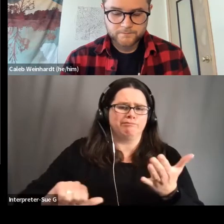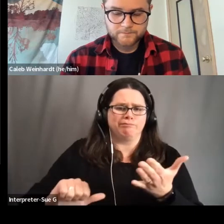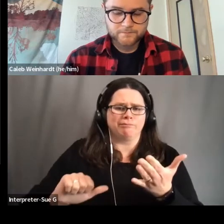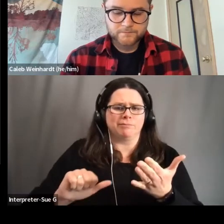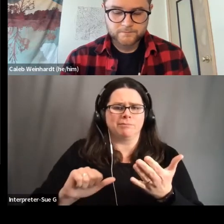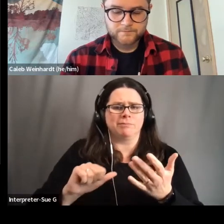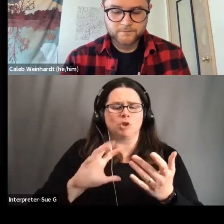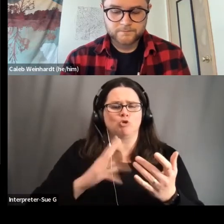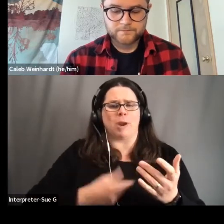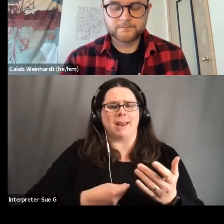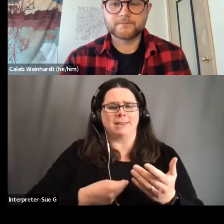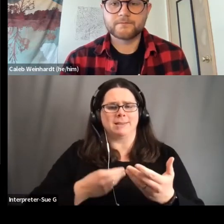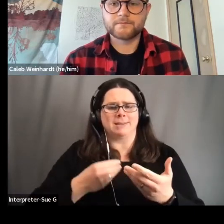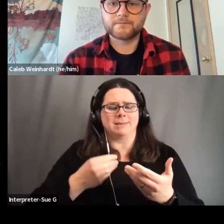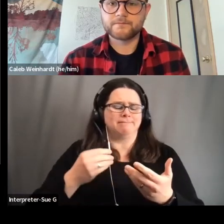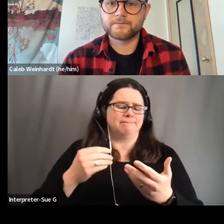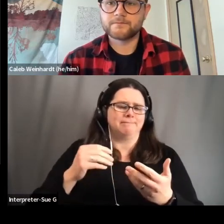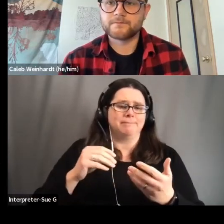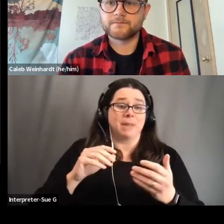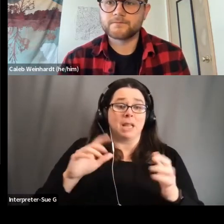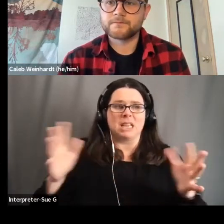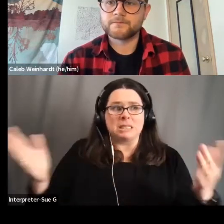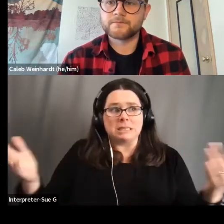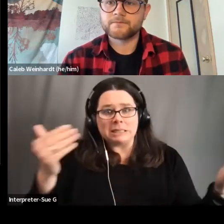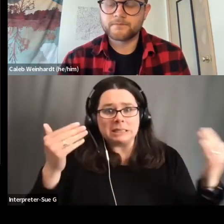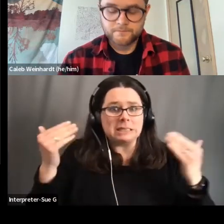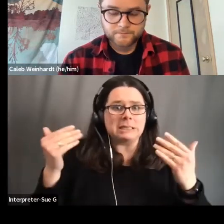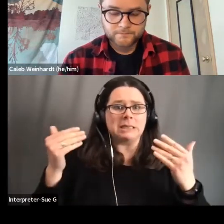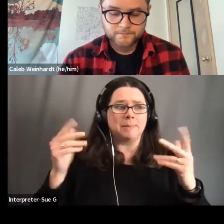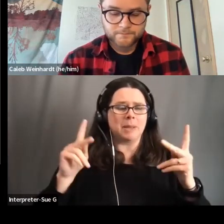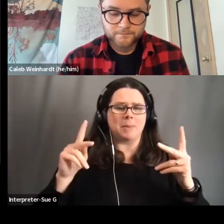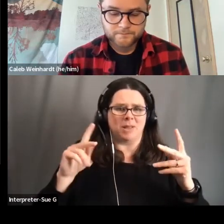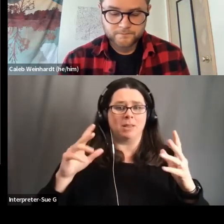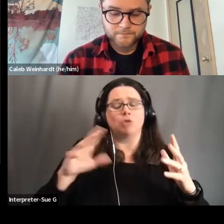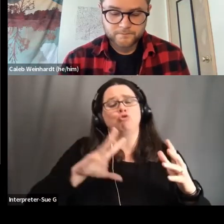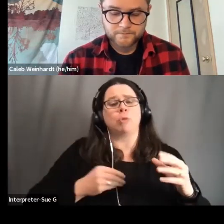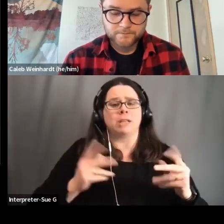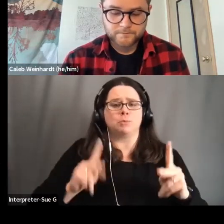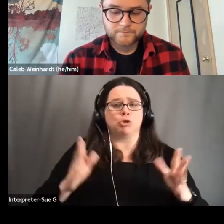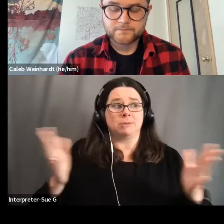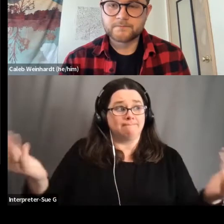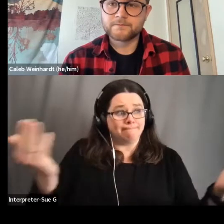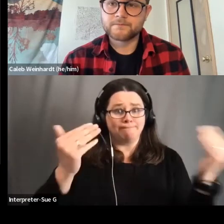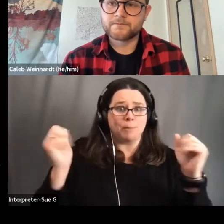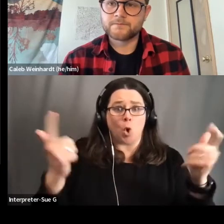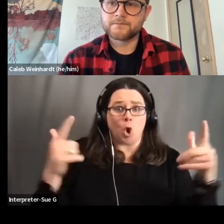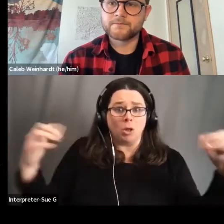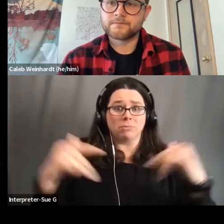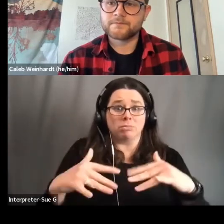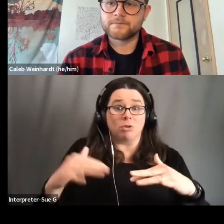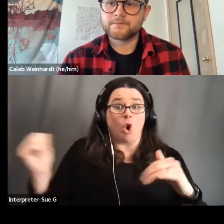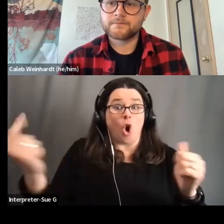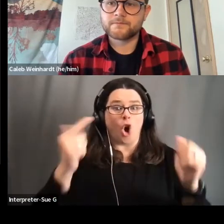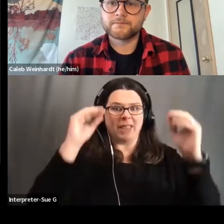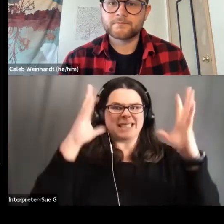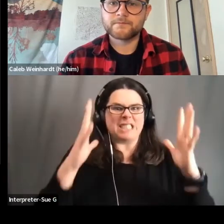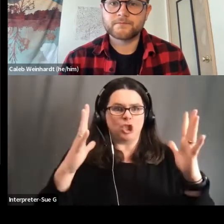got all of these people together and created this rally and every single one of that kid's teachers showed up for this rally.